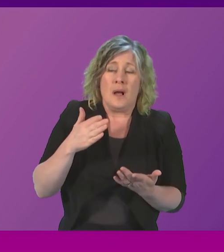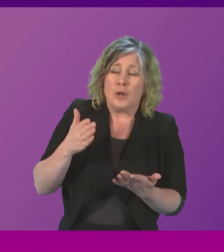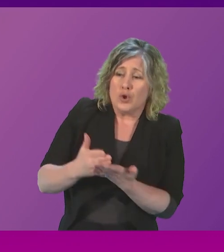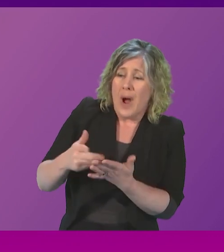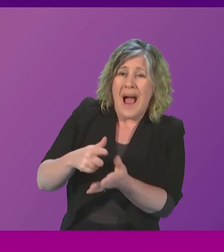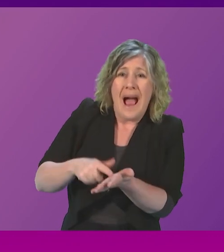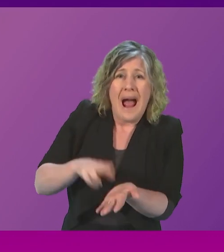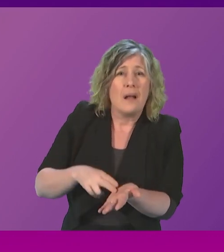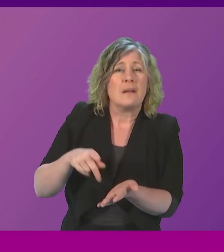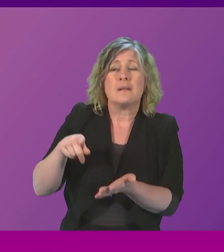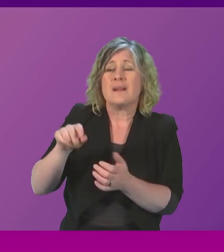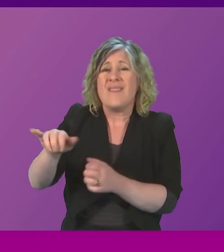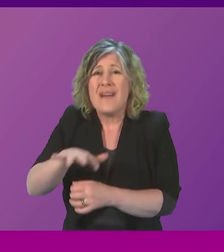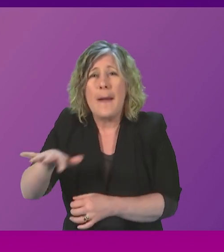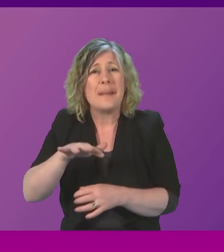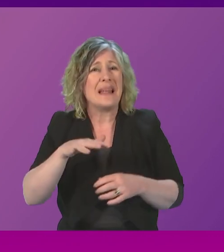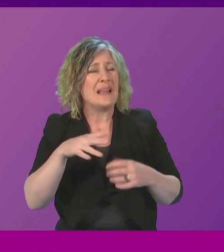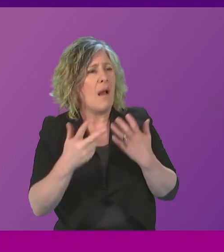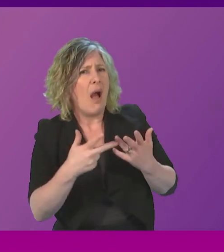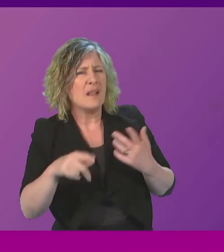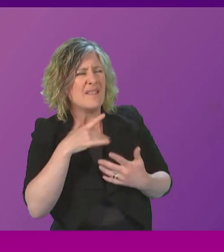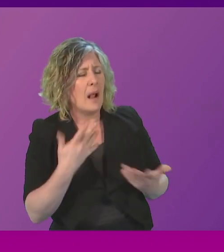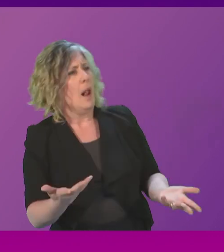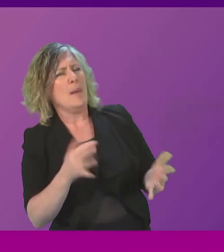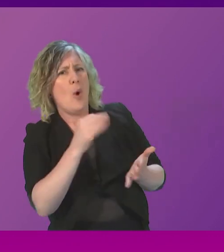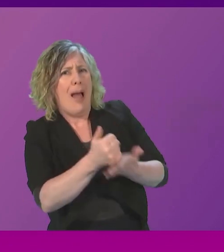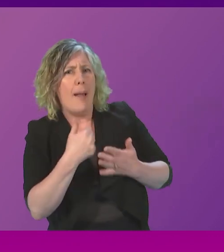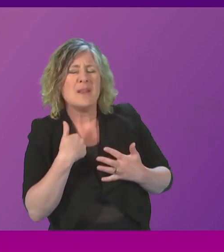I am more than happy to look at the individual case, but we are on the road to recovery—not